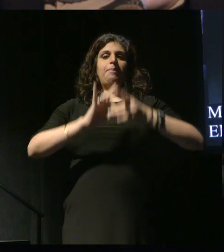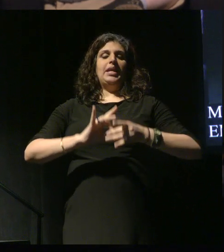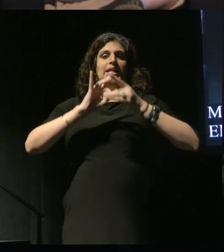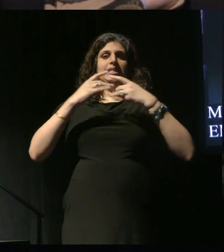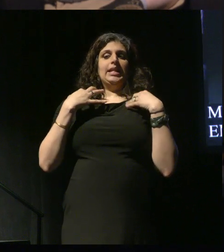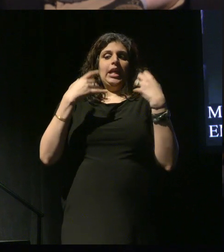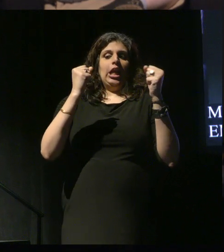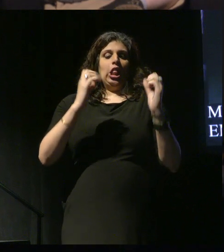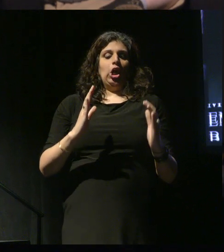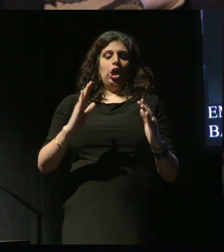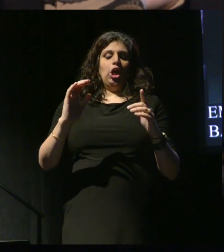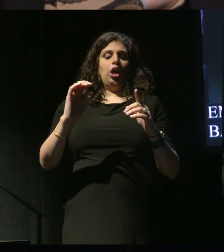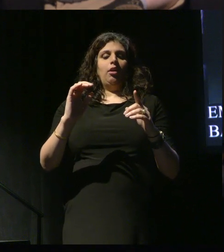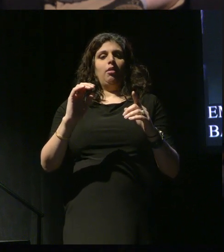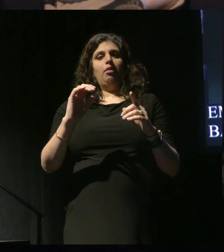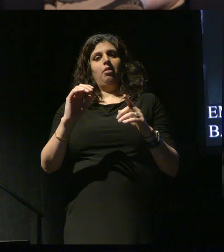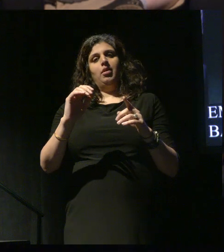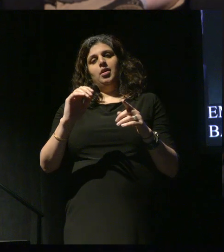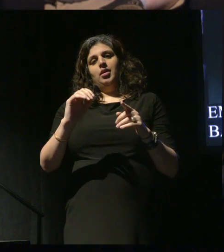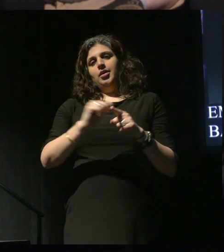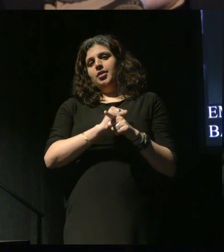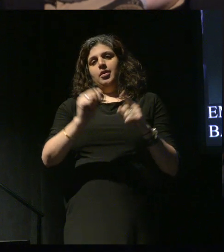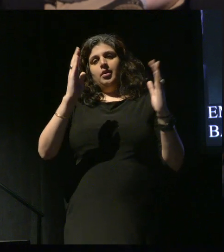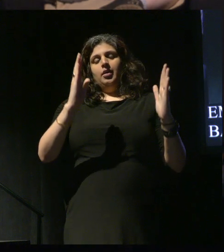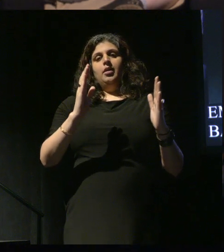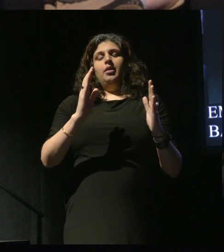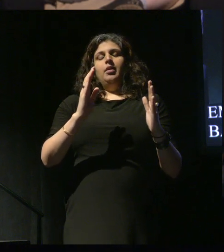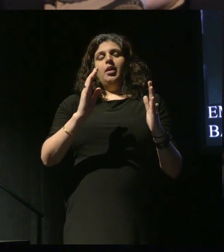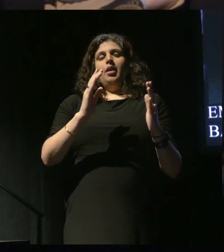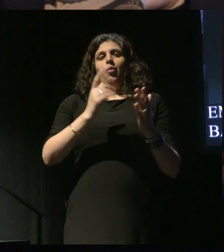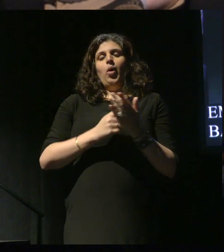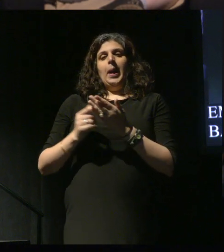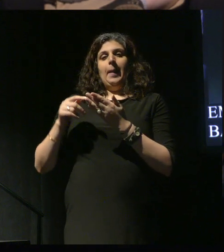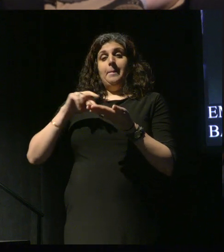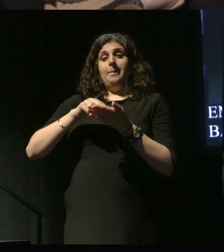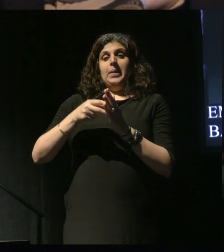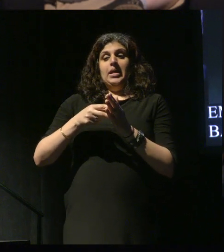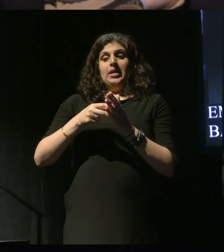and like, what it means to bring the world of the symbolic